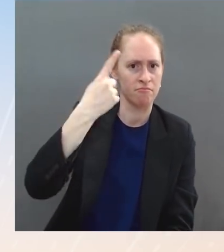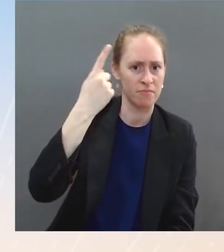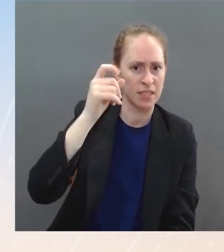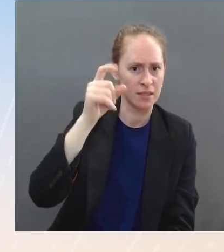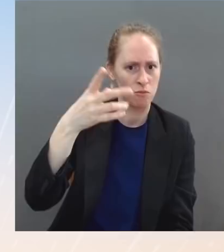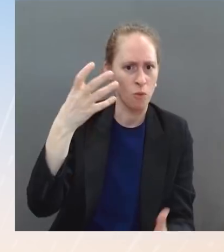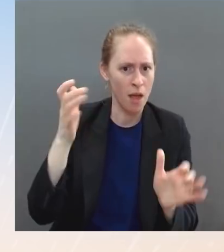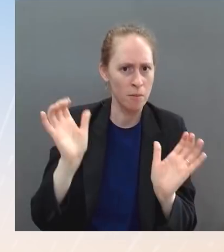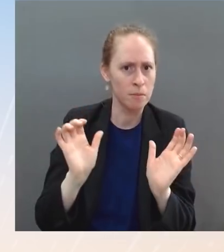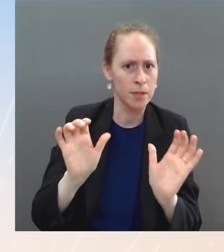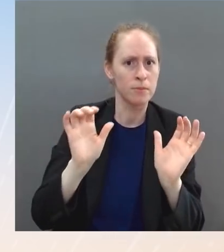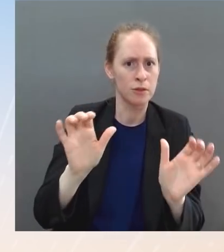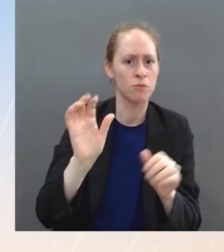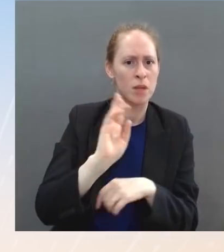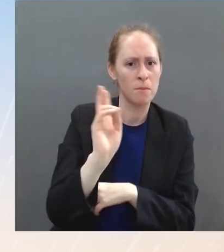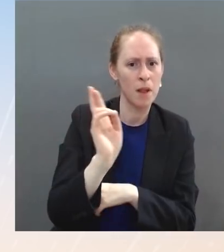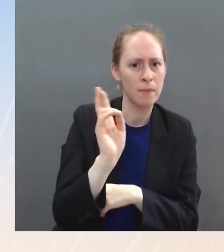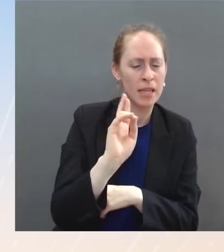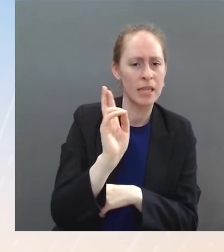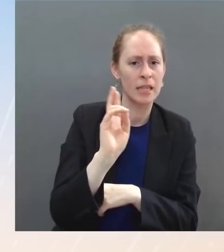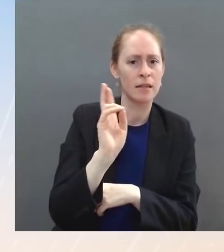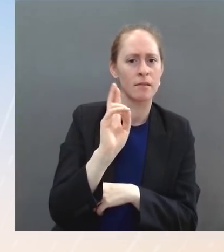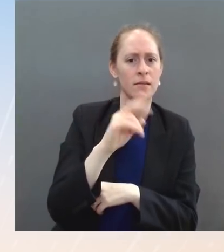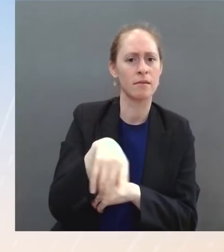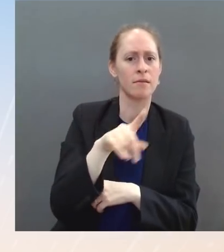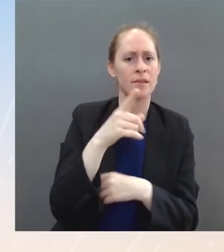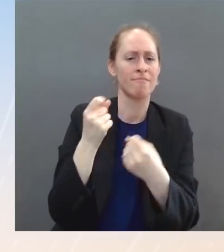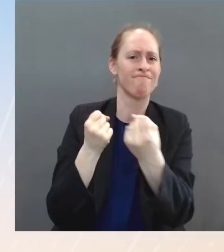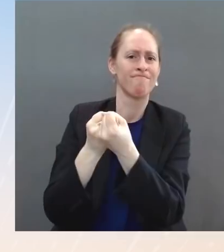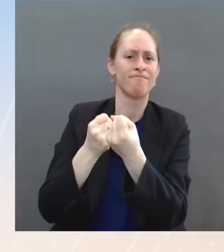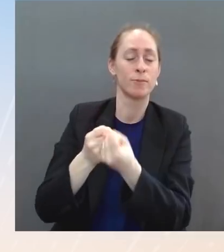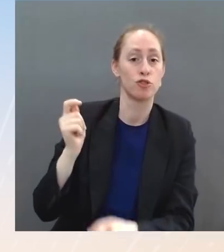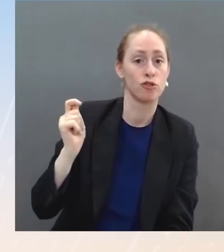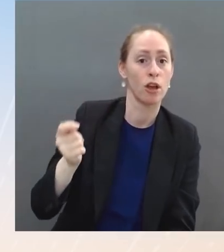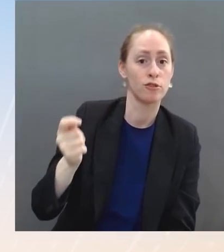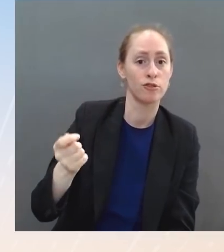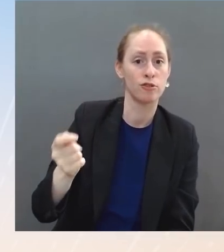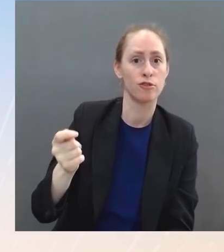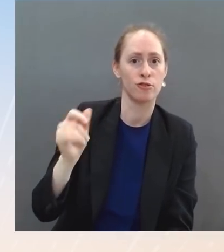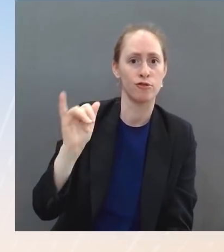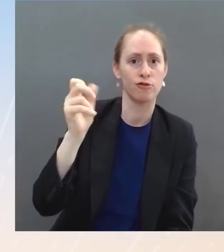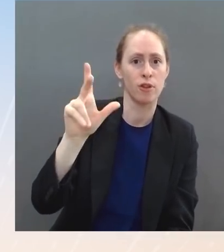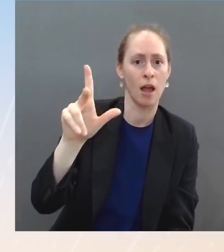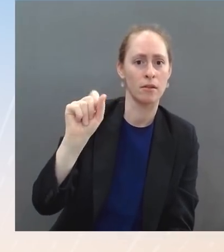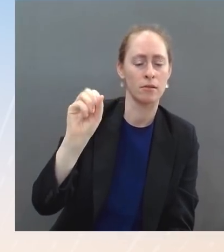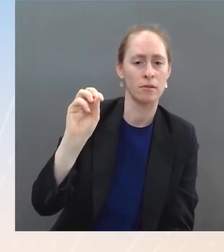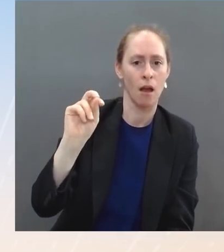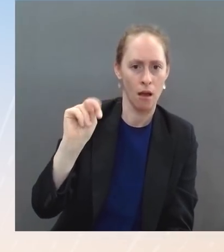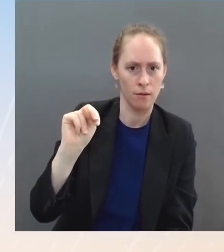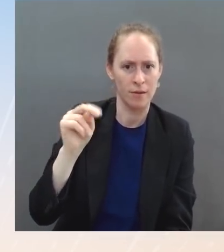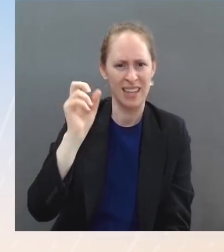on what Senator Graham said about if Republicans were in control, that she wouldn't get a hearing.